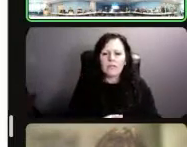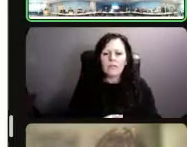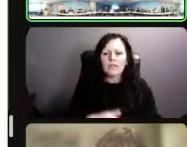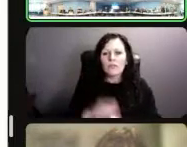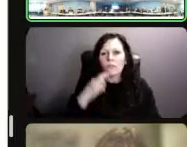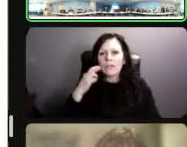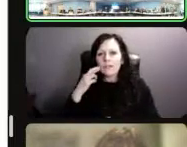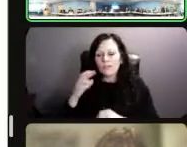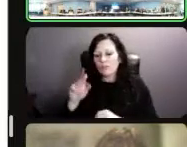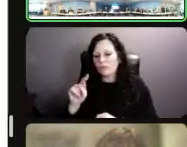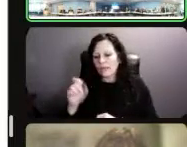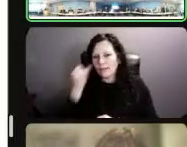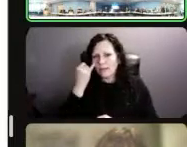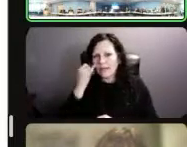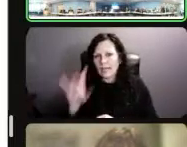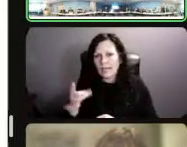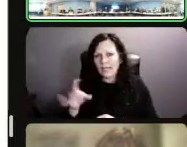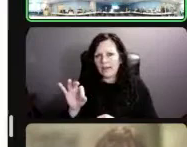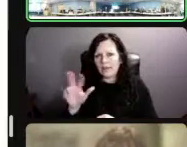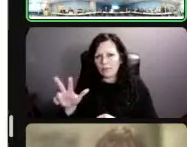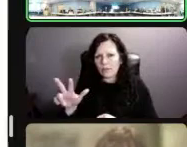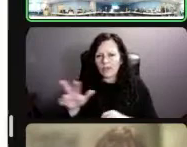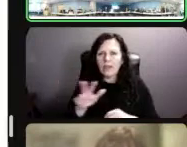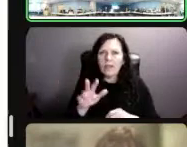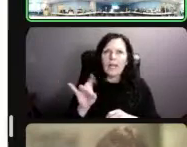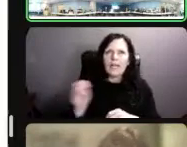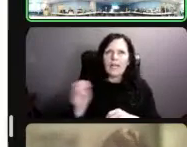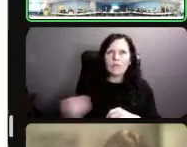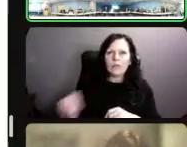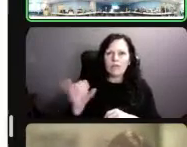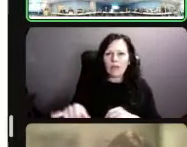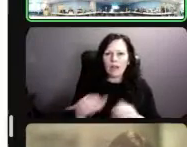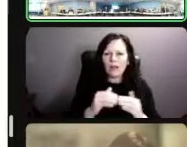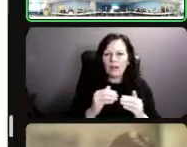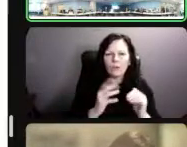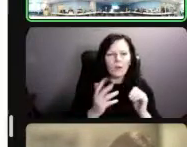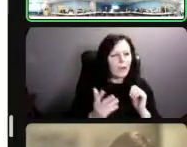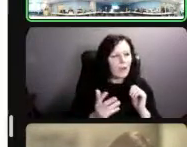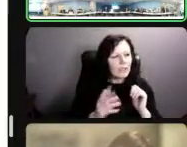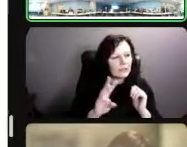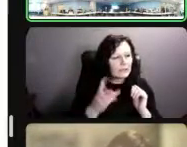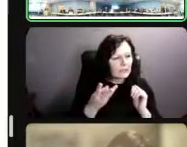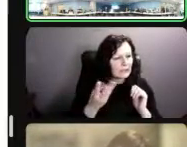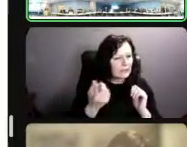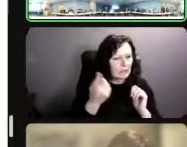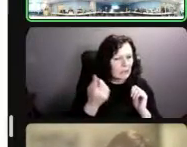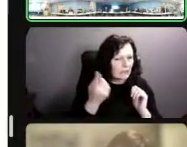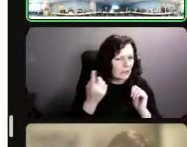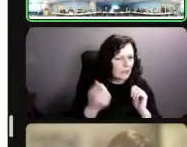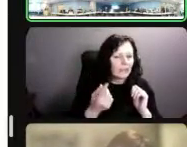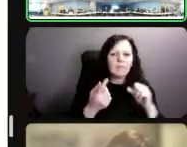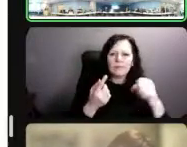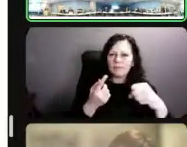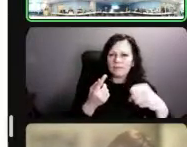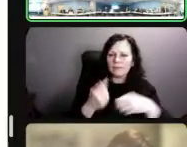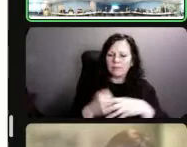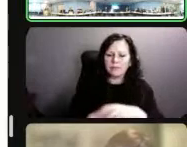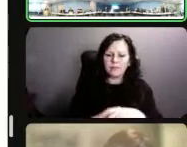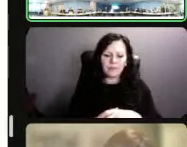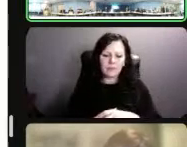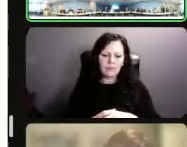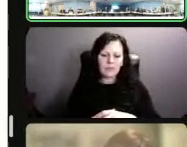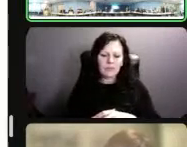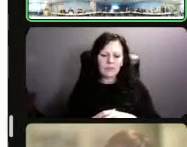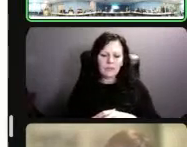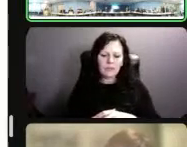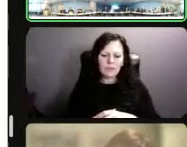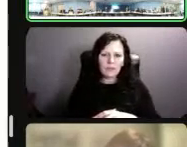THE RESIDENTIAL RATE FOR LOANS.